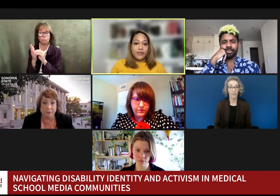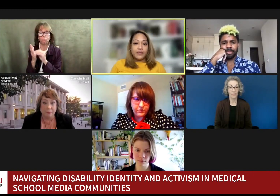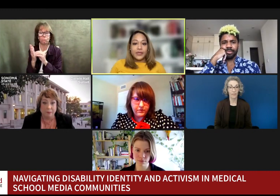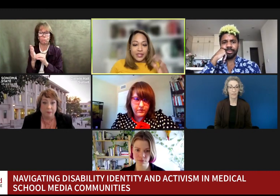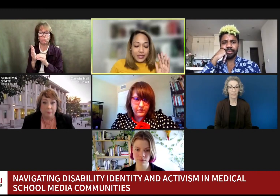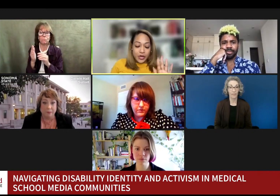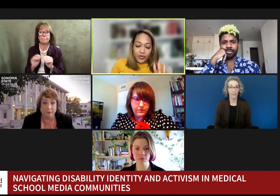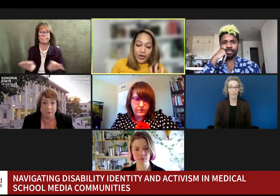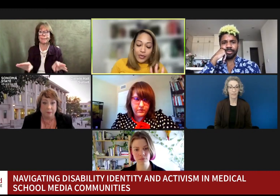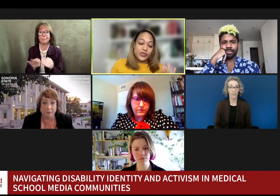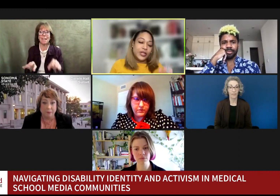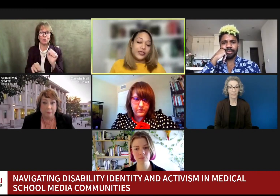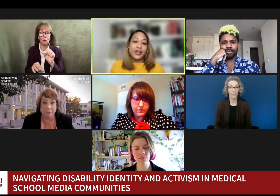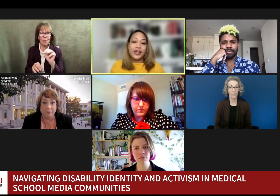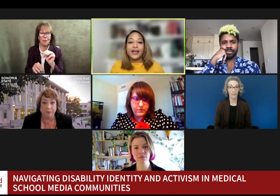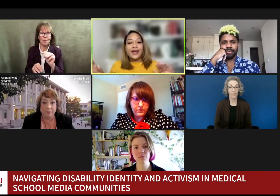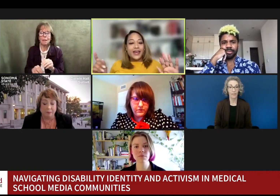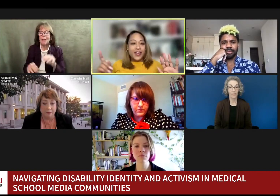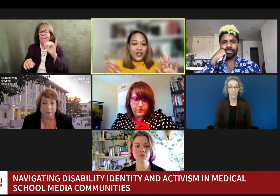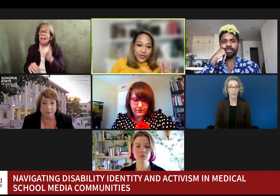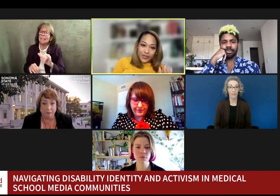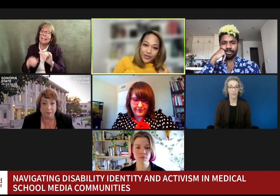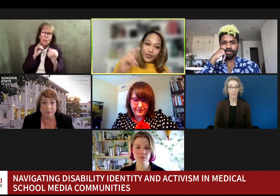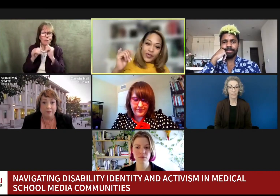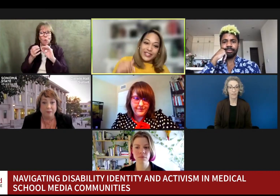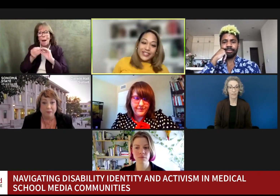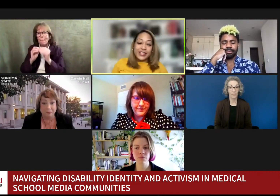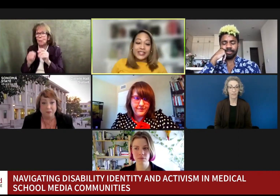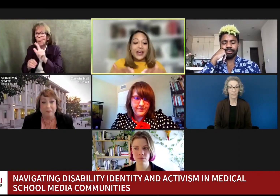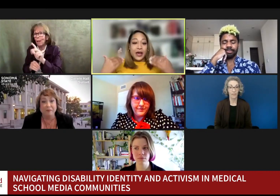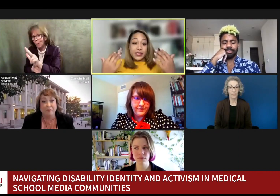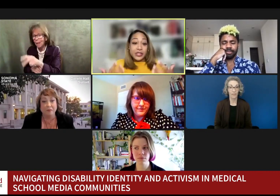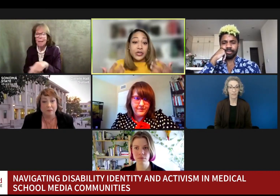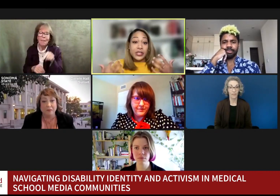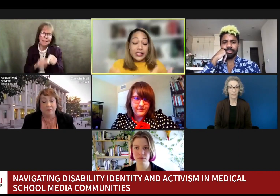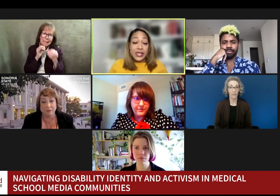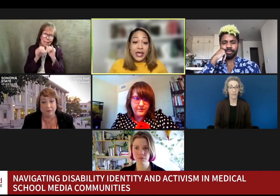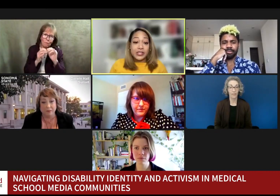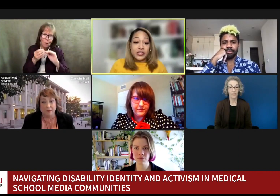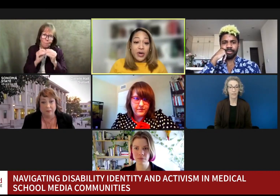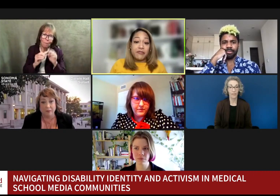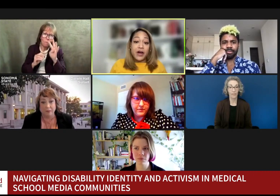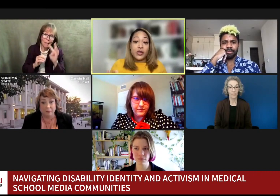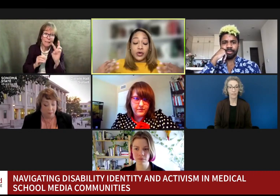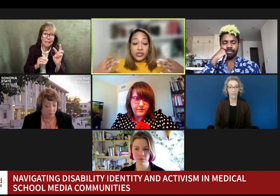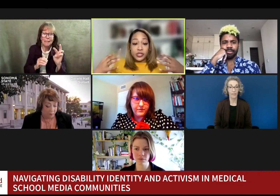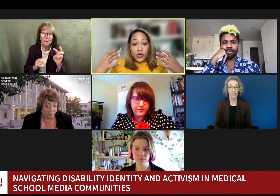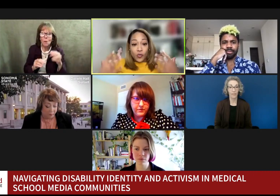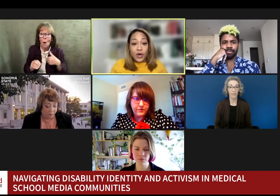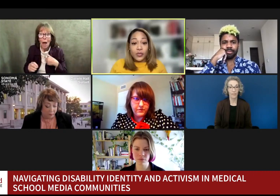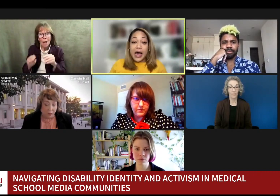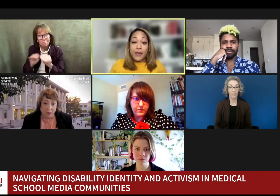This is interview number 23, interview number 46, and I was literally saying to my followers what was happening.